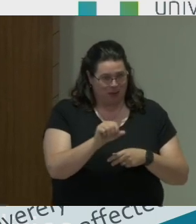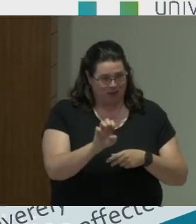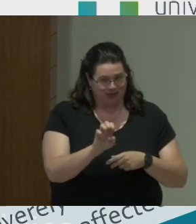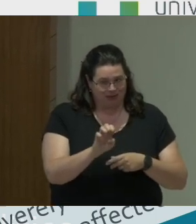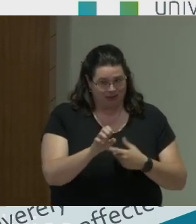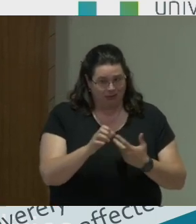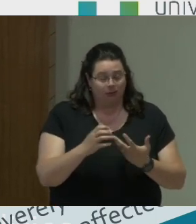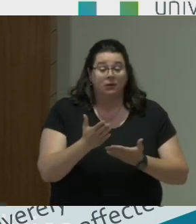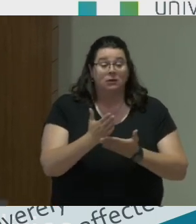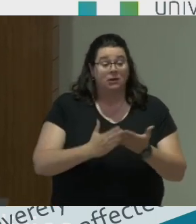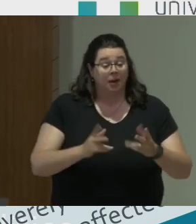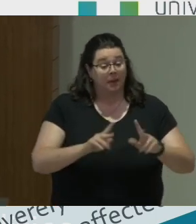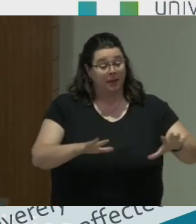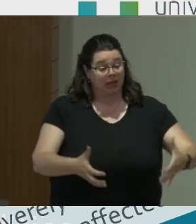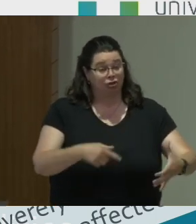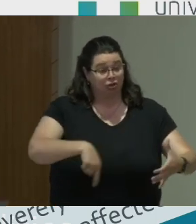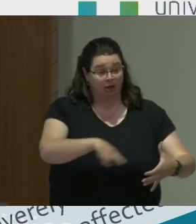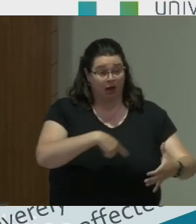that needs medical care permanently.